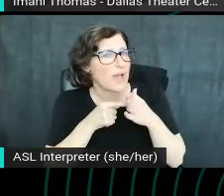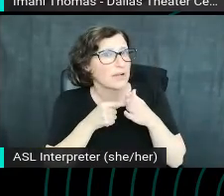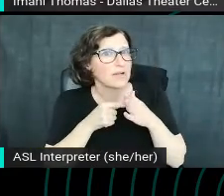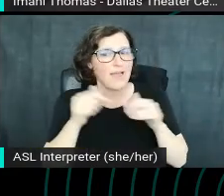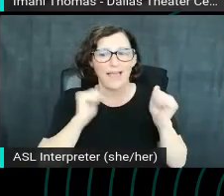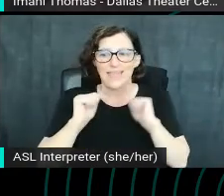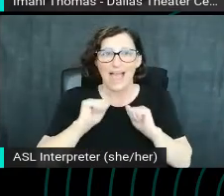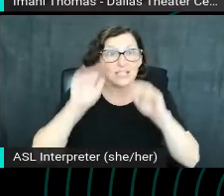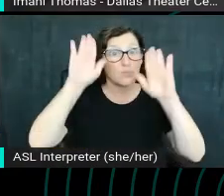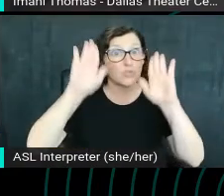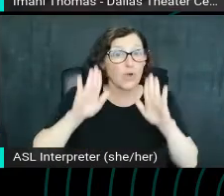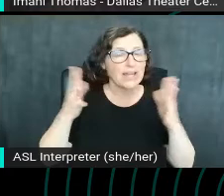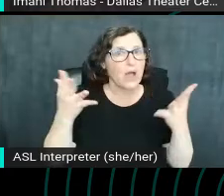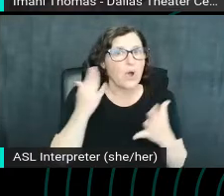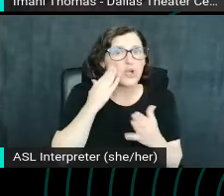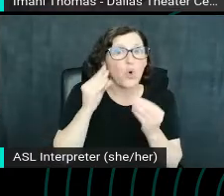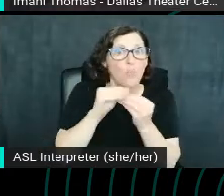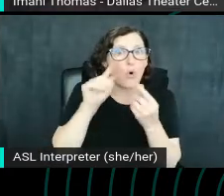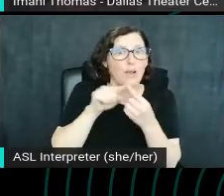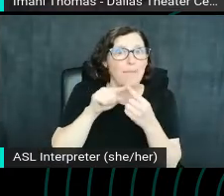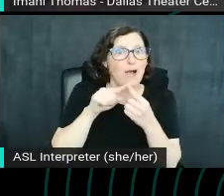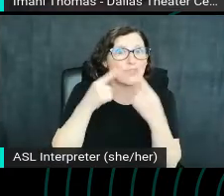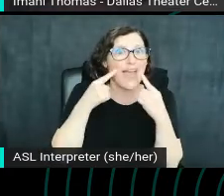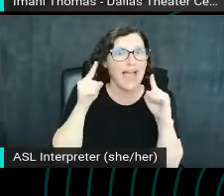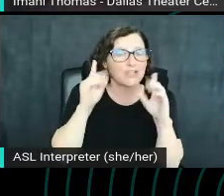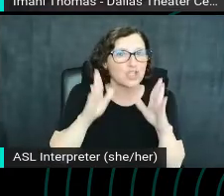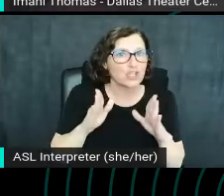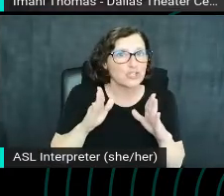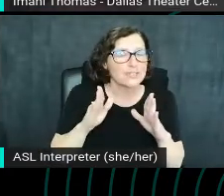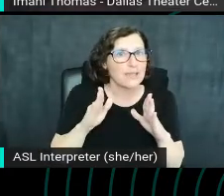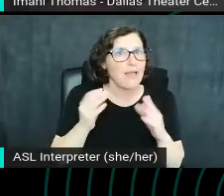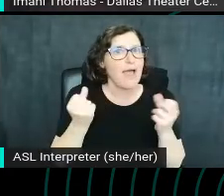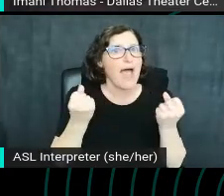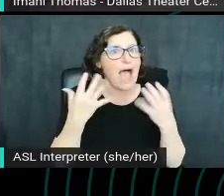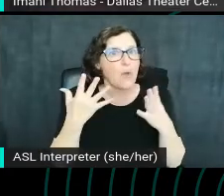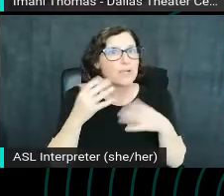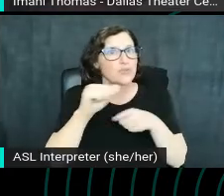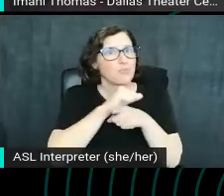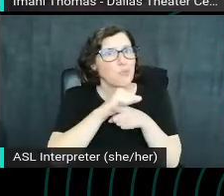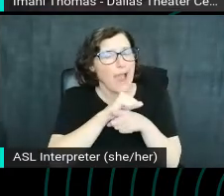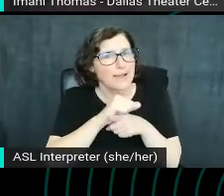I want to know more about the actors. It's an ensemble cast. How much went into rehearsing the timing of the lines?